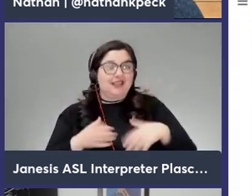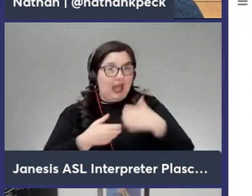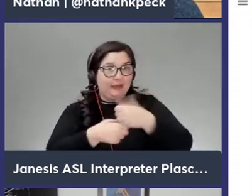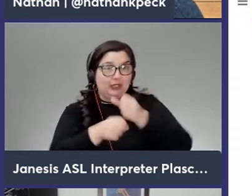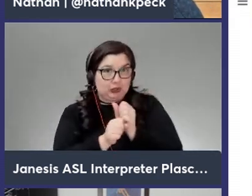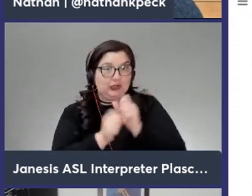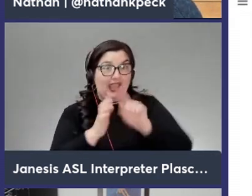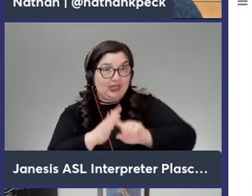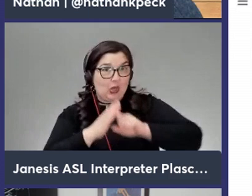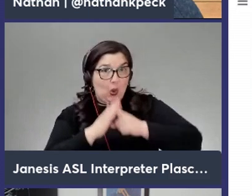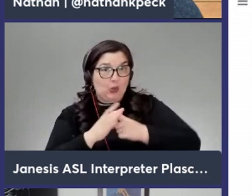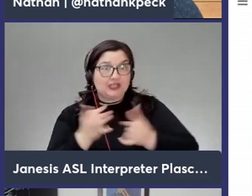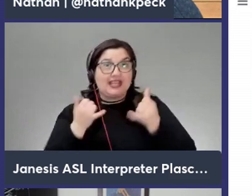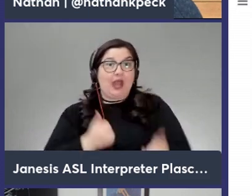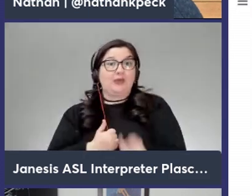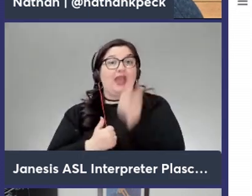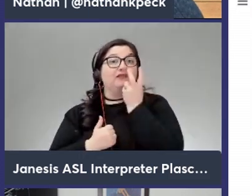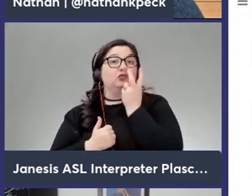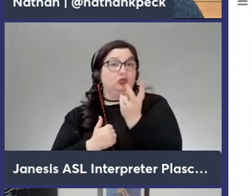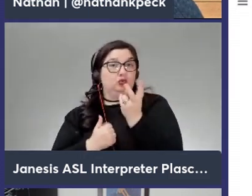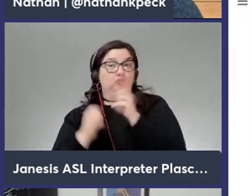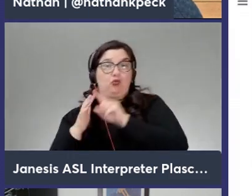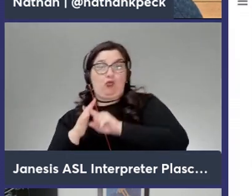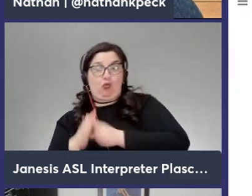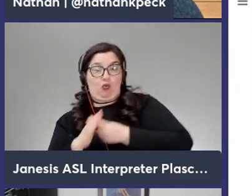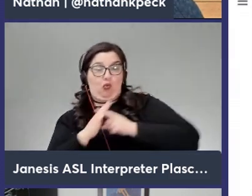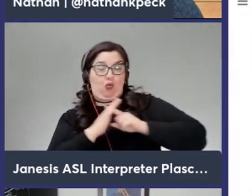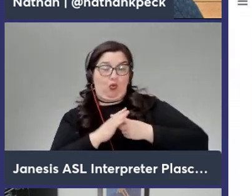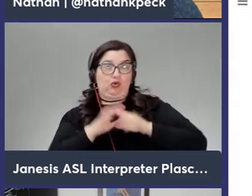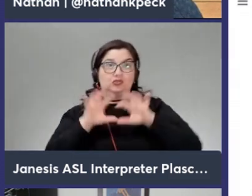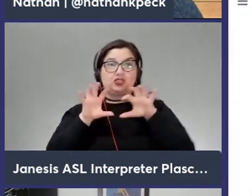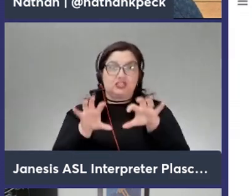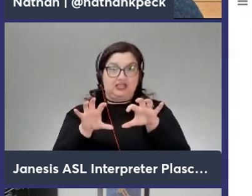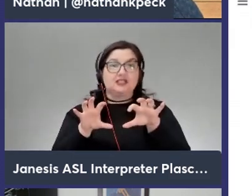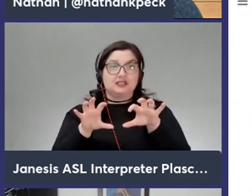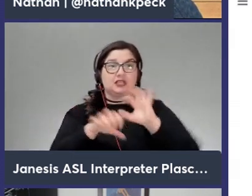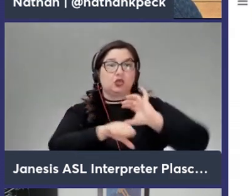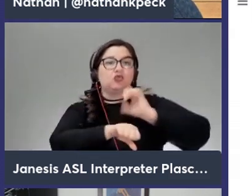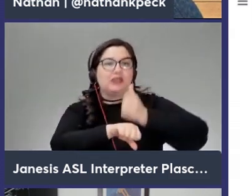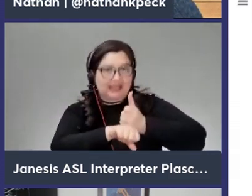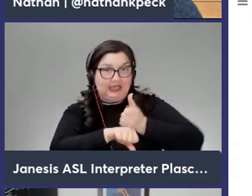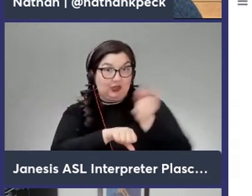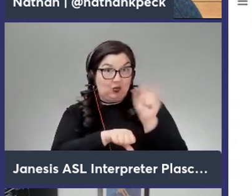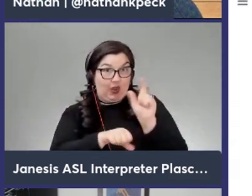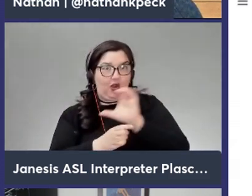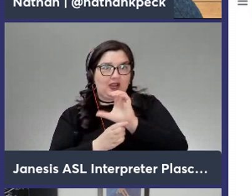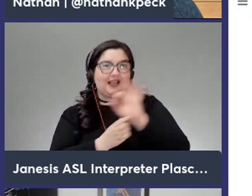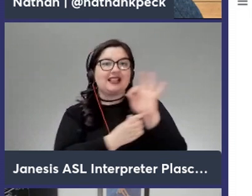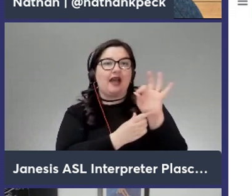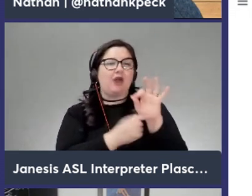And now we've got two Origins created in CloudFront. There's one last thing that I have to do